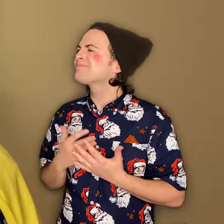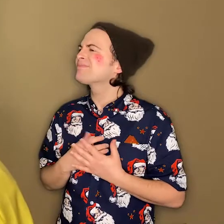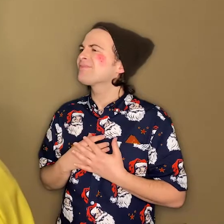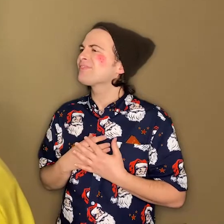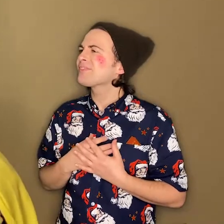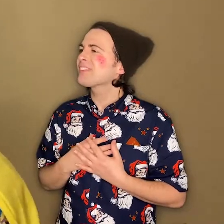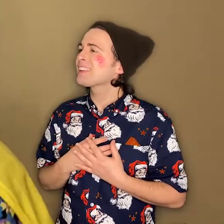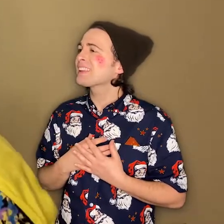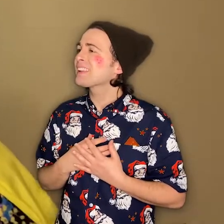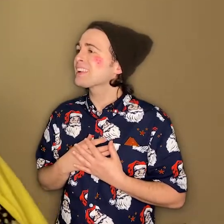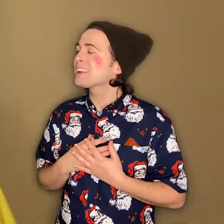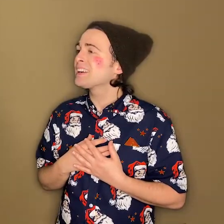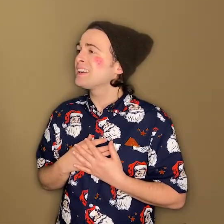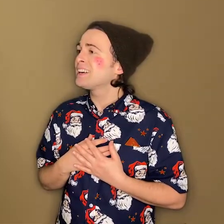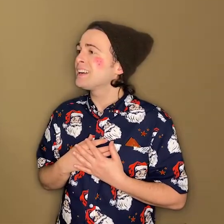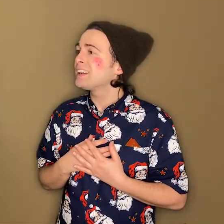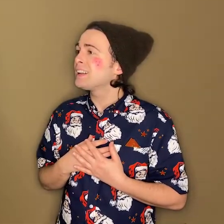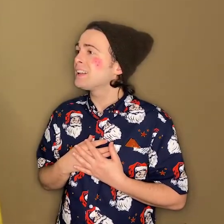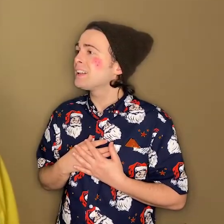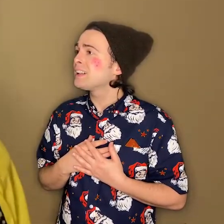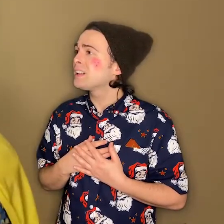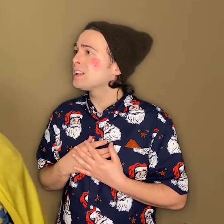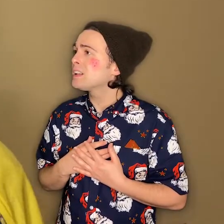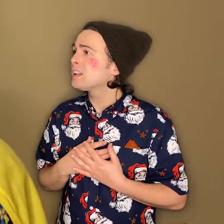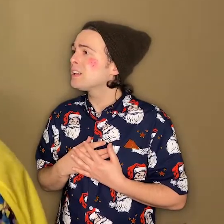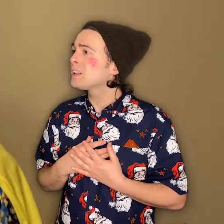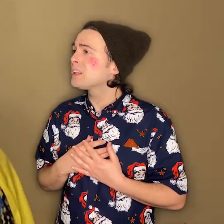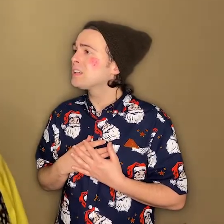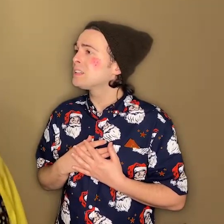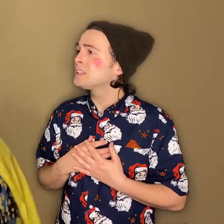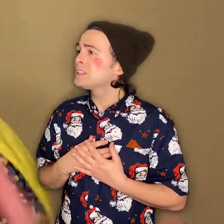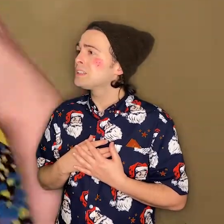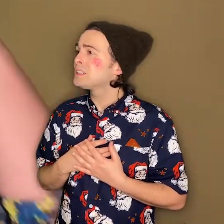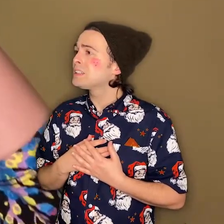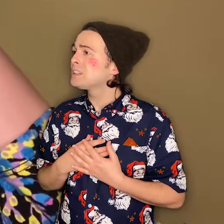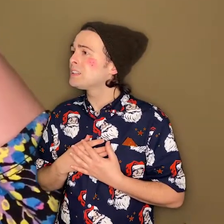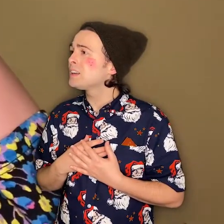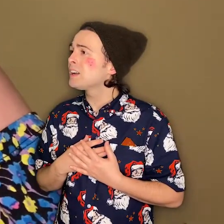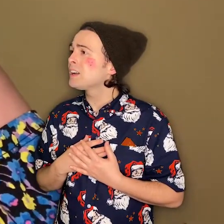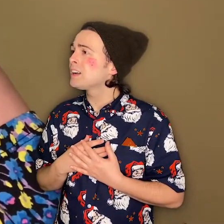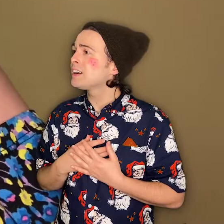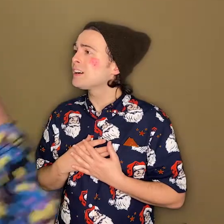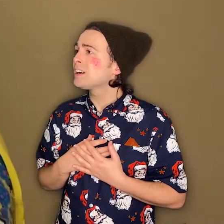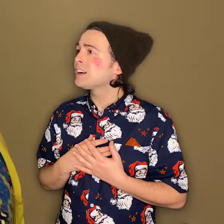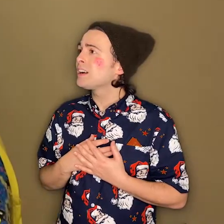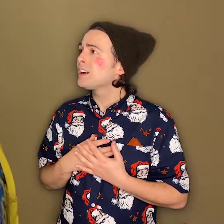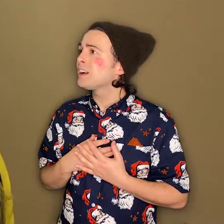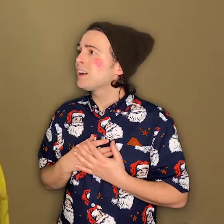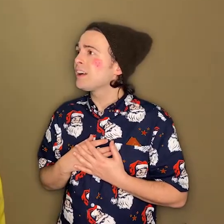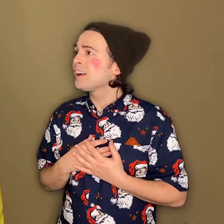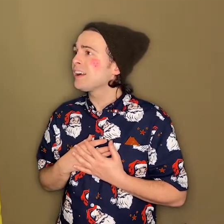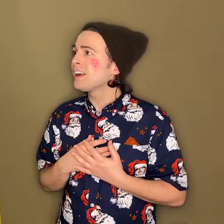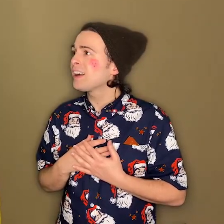I don't even know if he is coming to Christmas dinner or not. You should have seen the state of me when I tried to ask him.